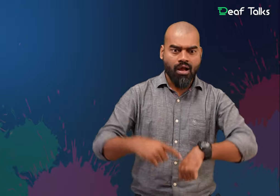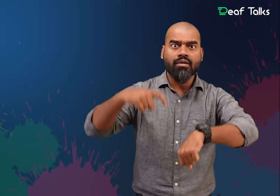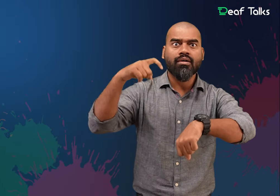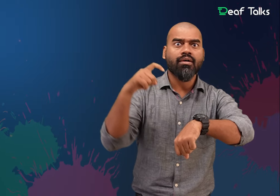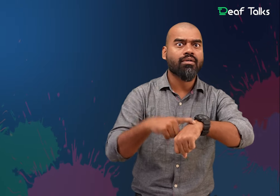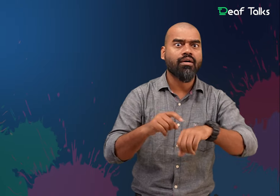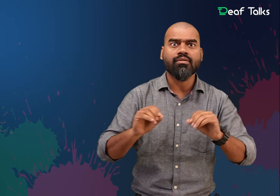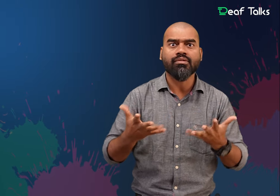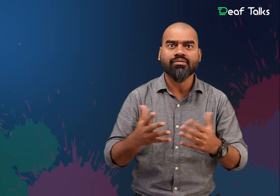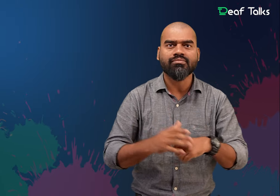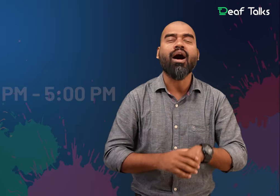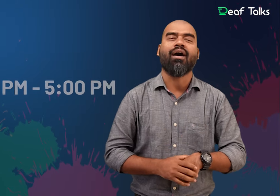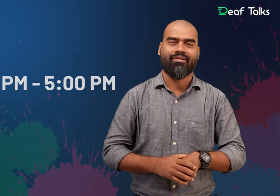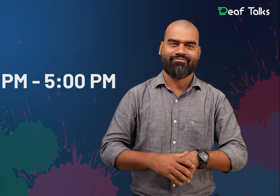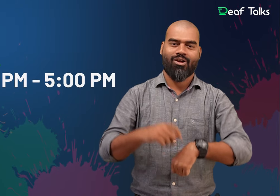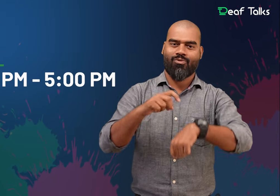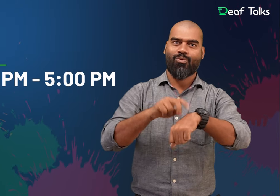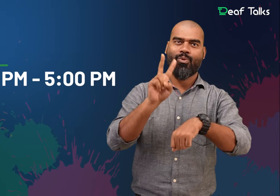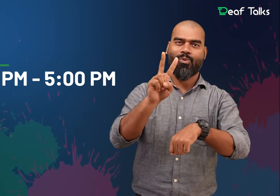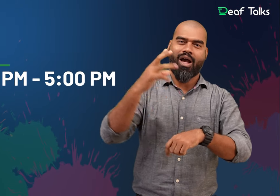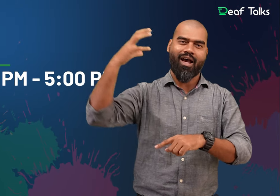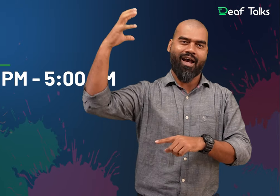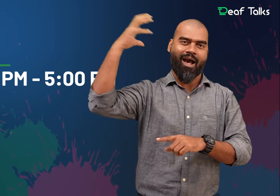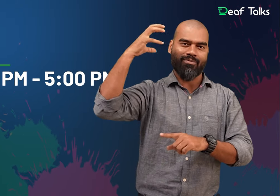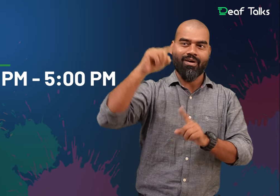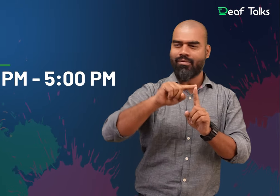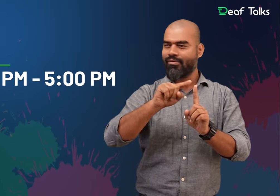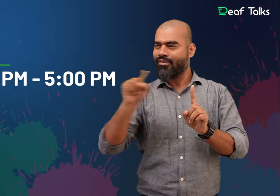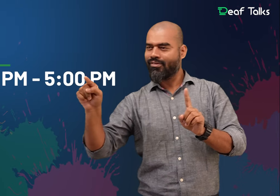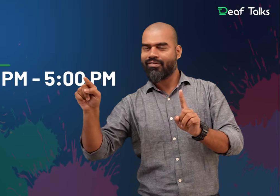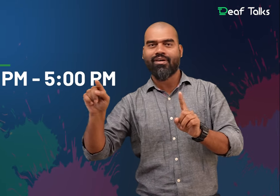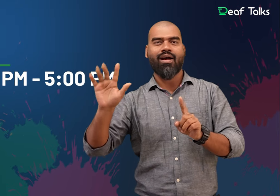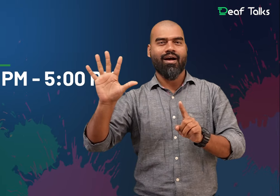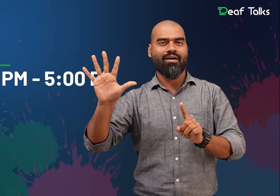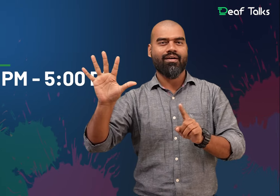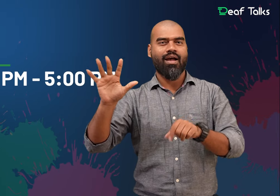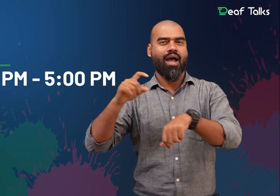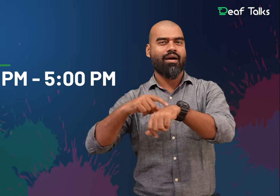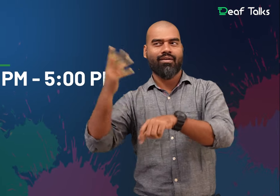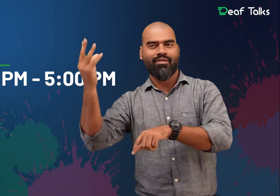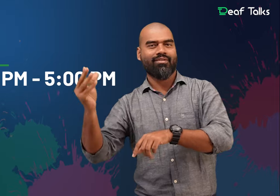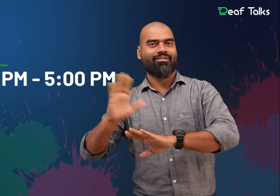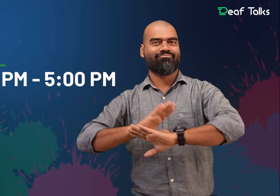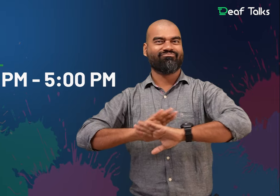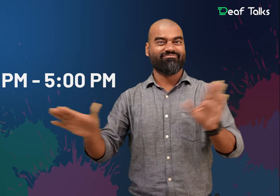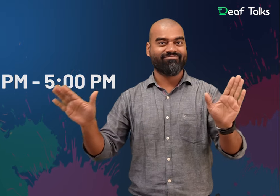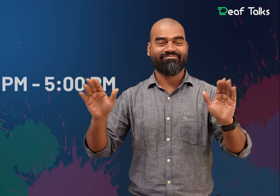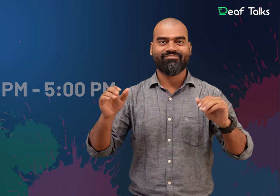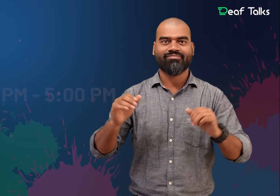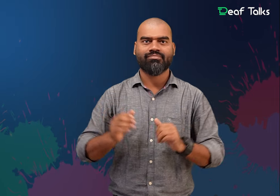Time: 2:00 PM - 5:00 PM